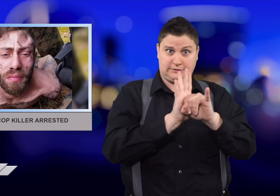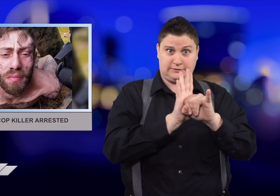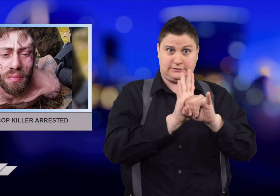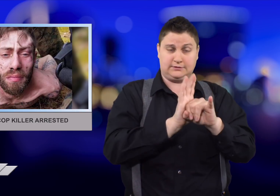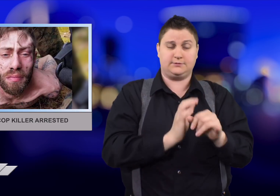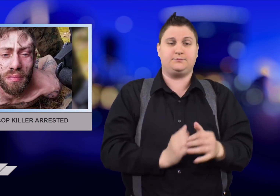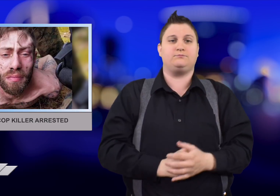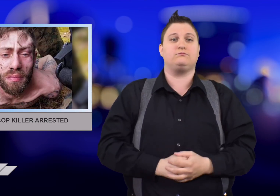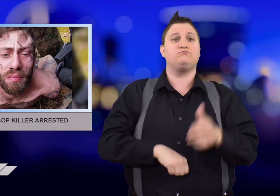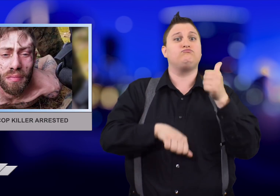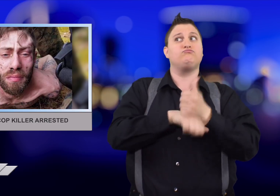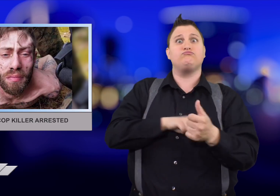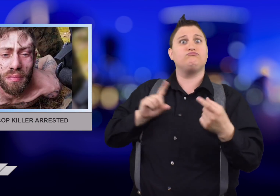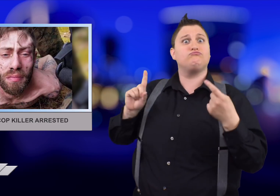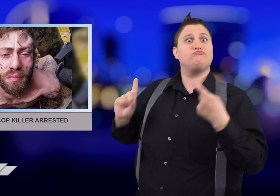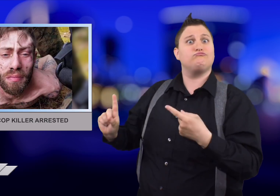camera to confirm his identity.